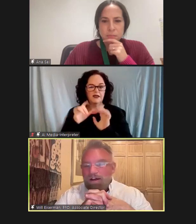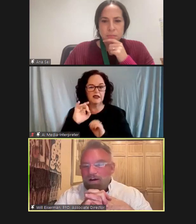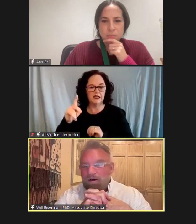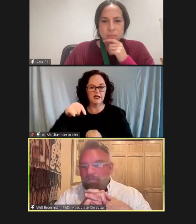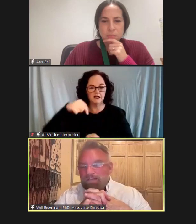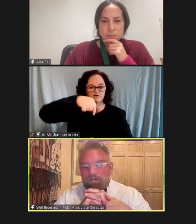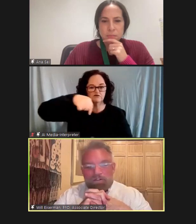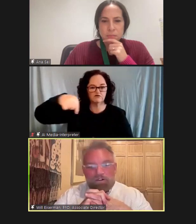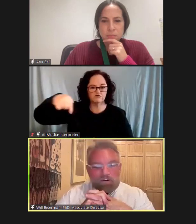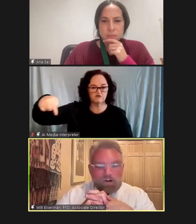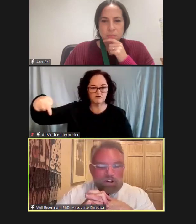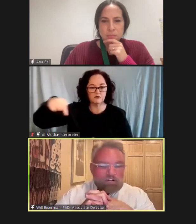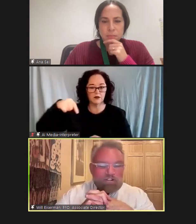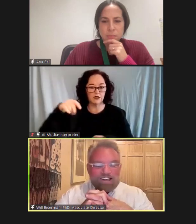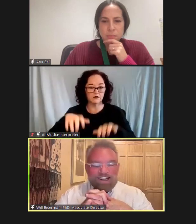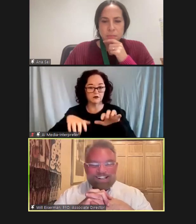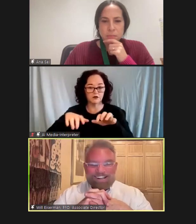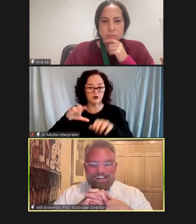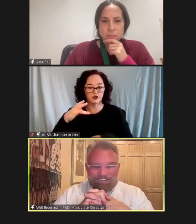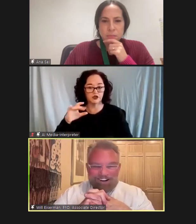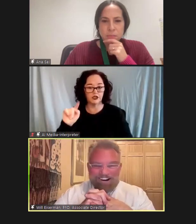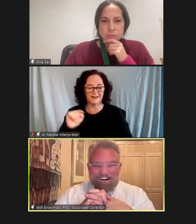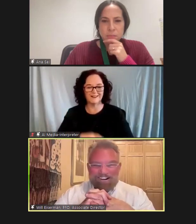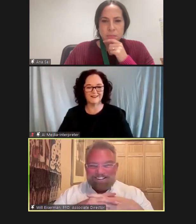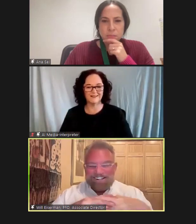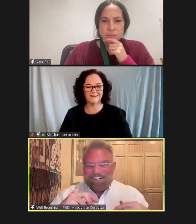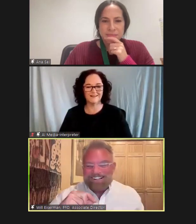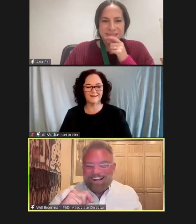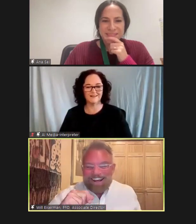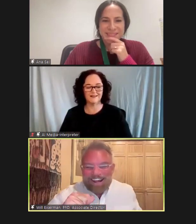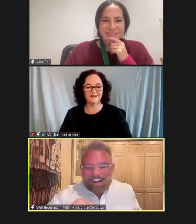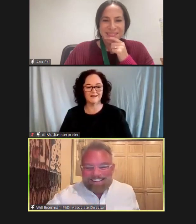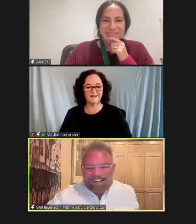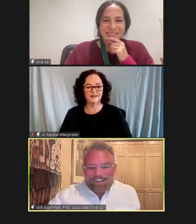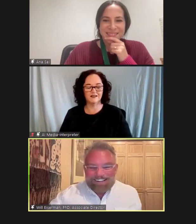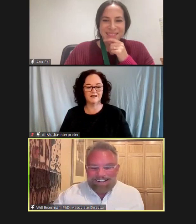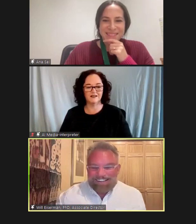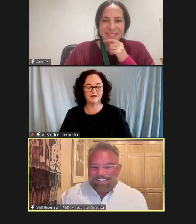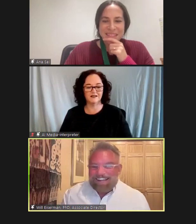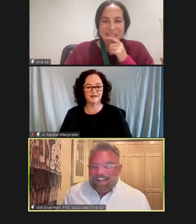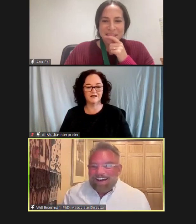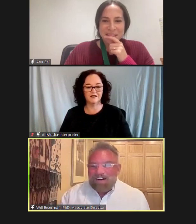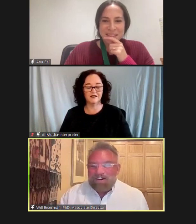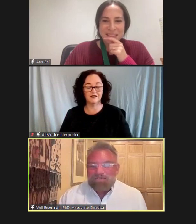um some of you are quicker than we are